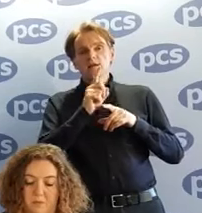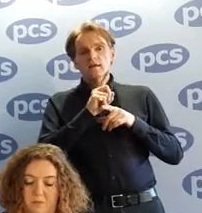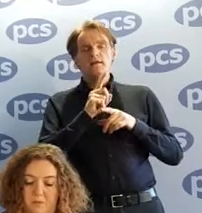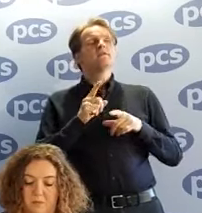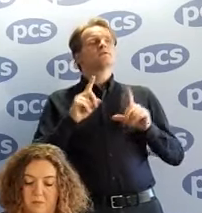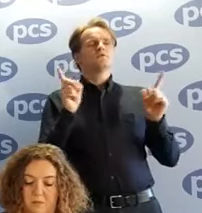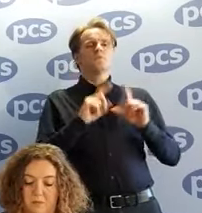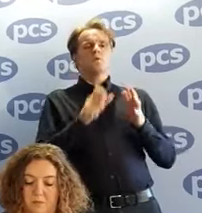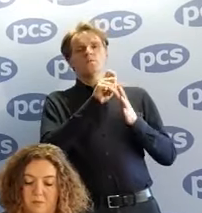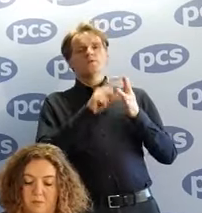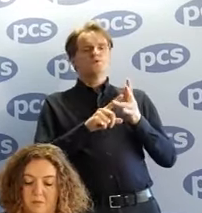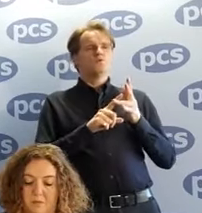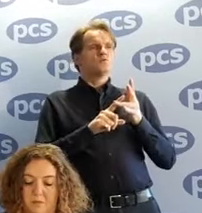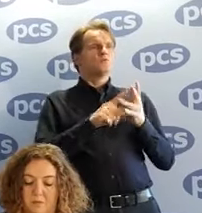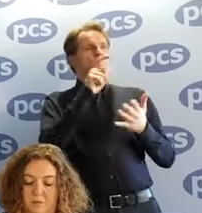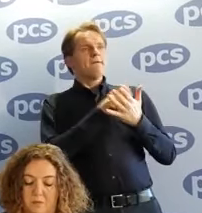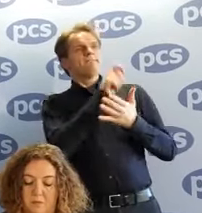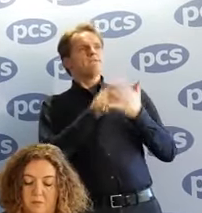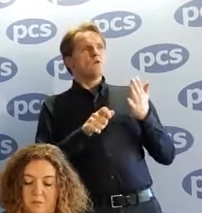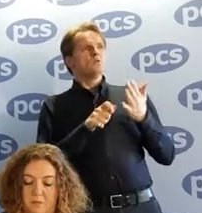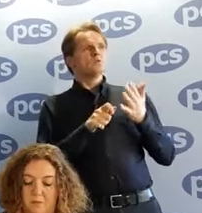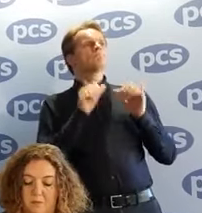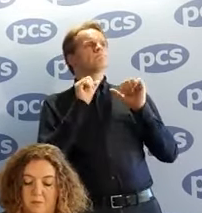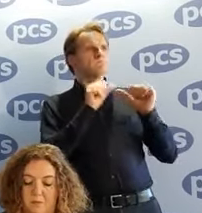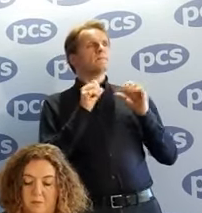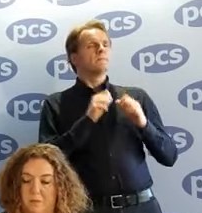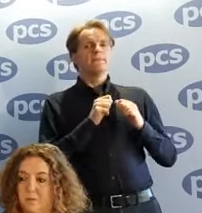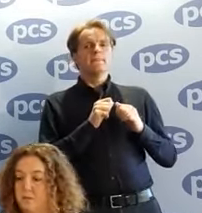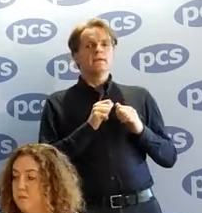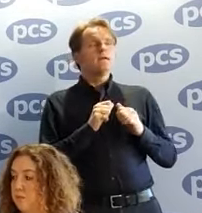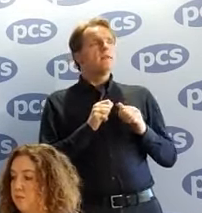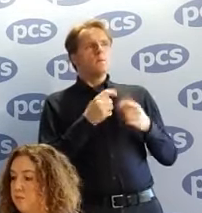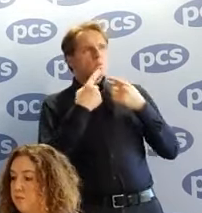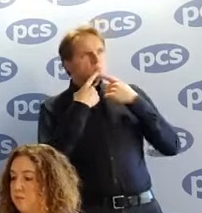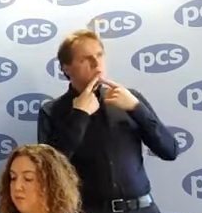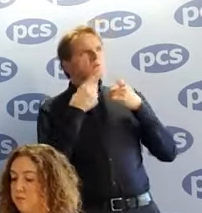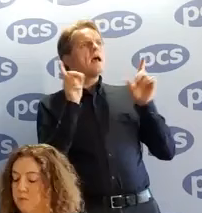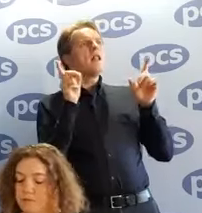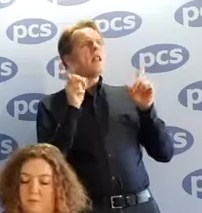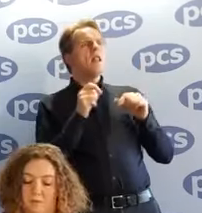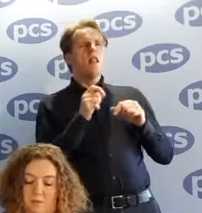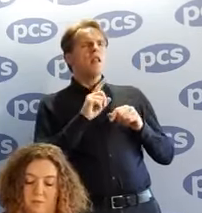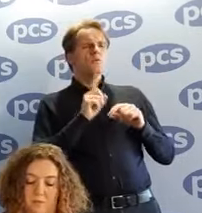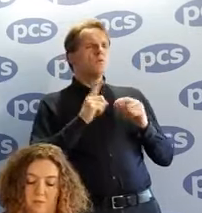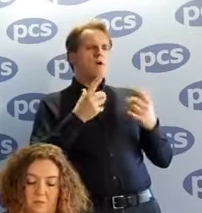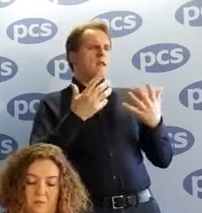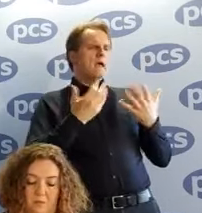the table and say you cannot expect us to accept 1% this year our members are giving us a mandate so